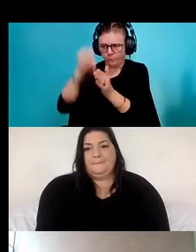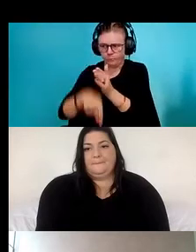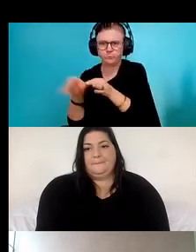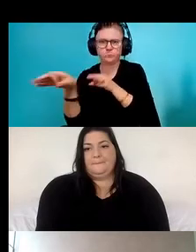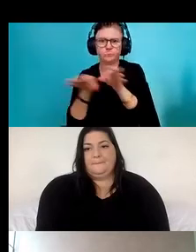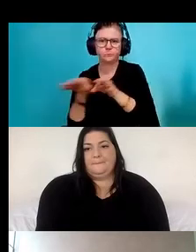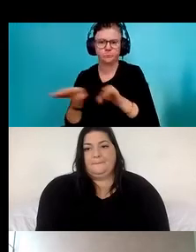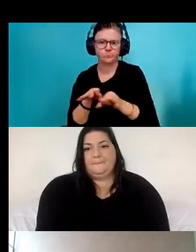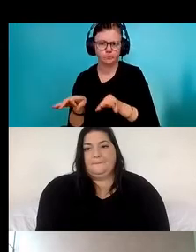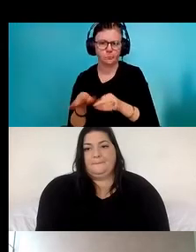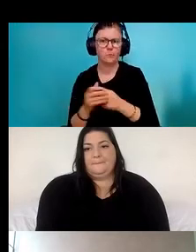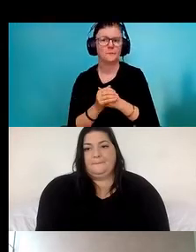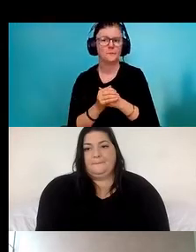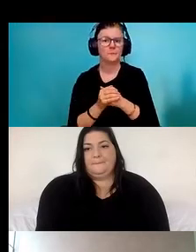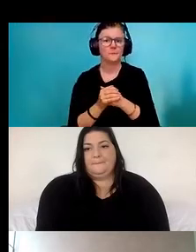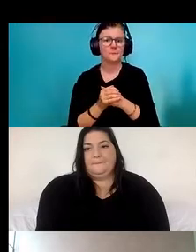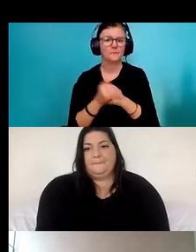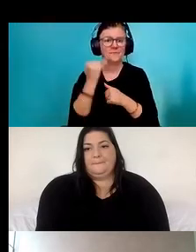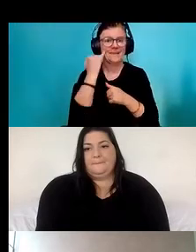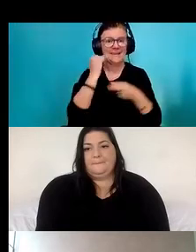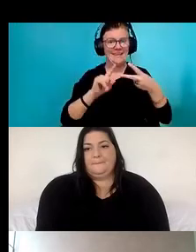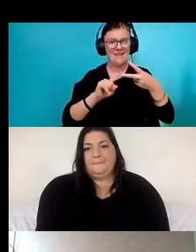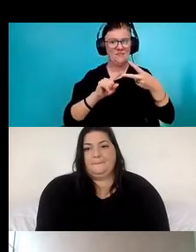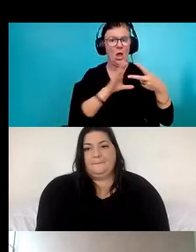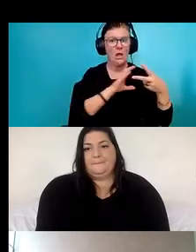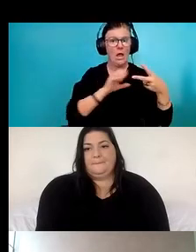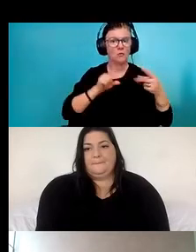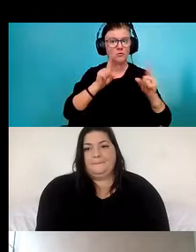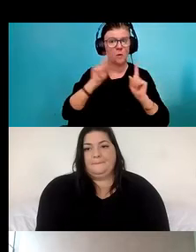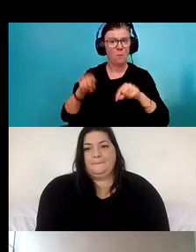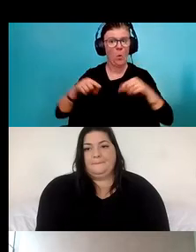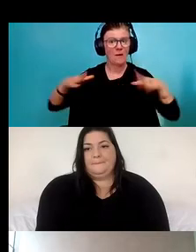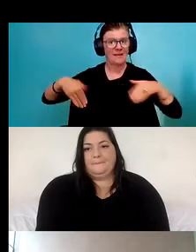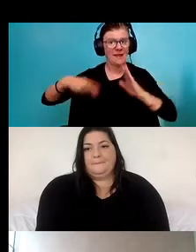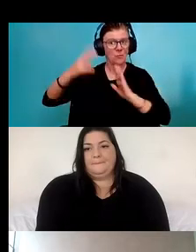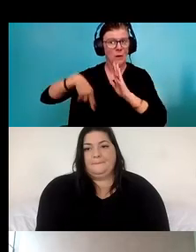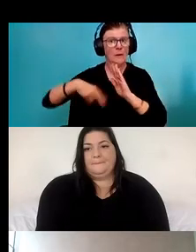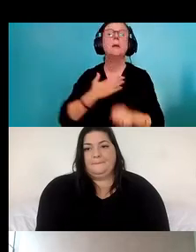And if you haven't checked out those reports to Congress, they're a great way to see exactly